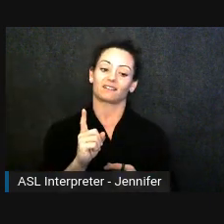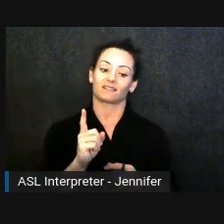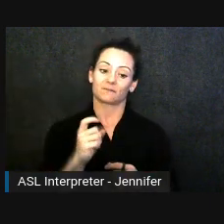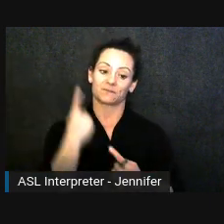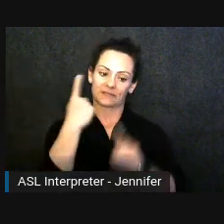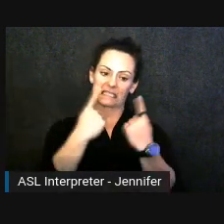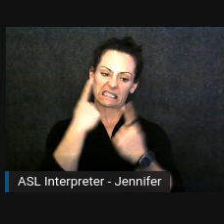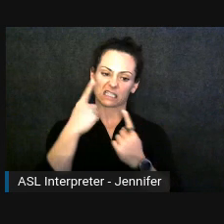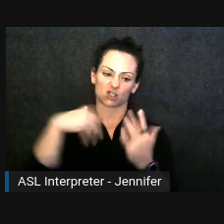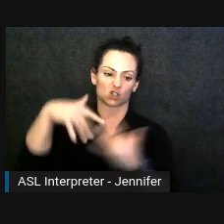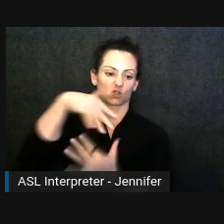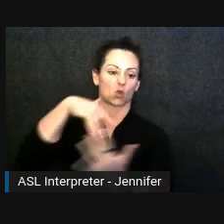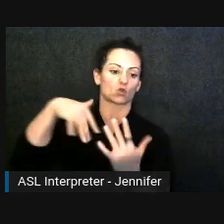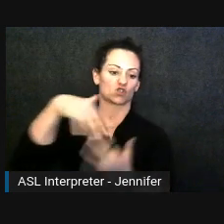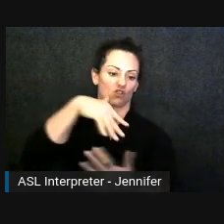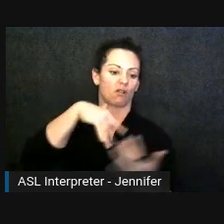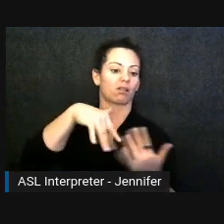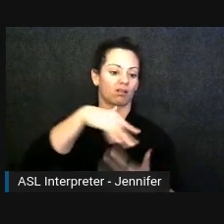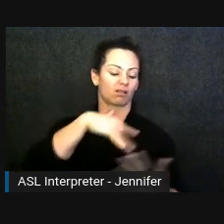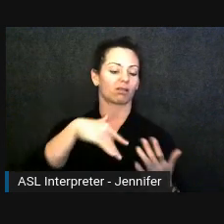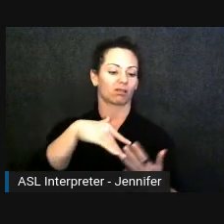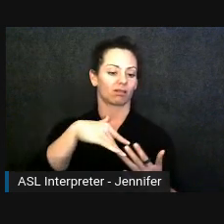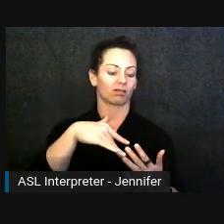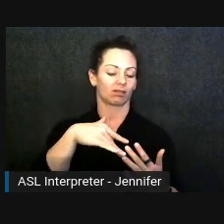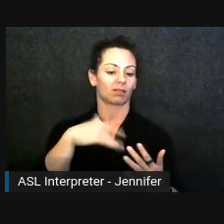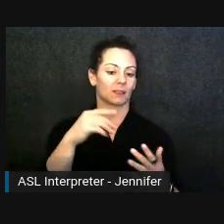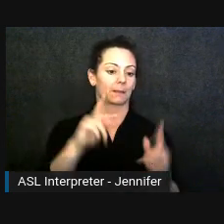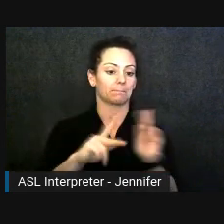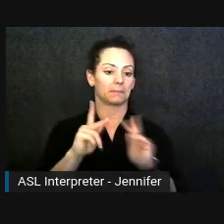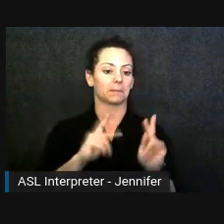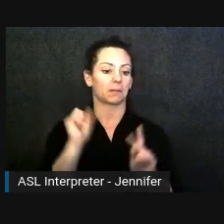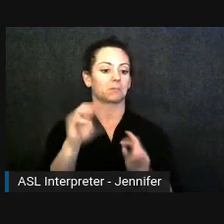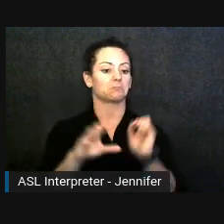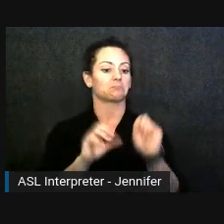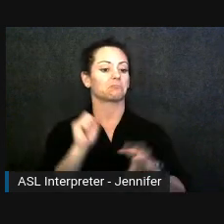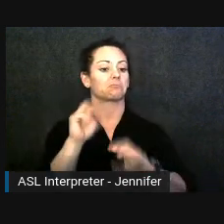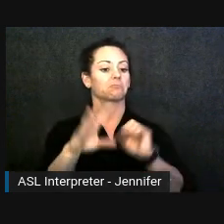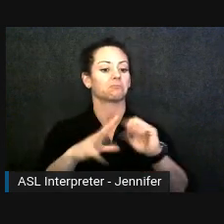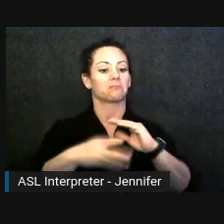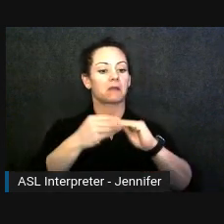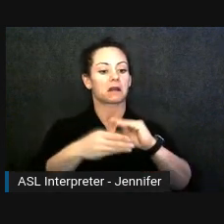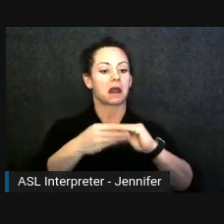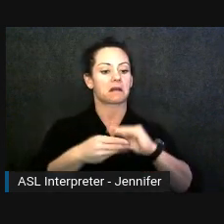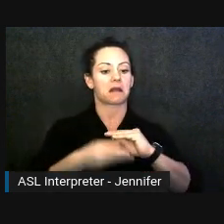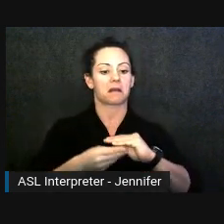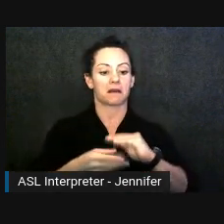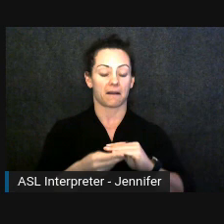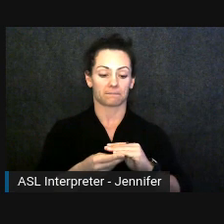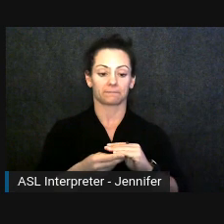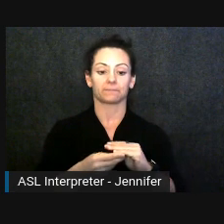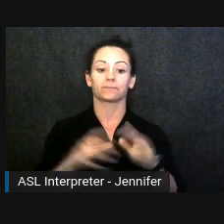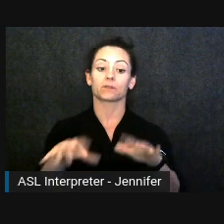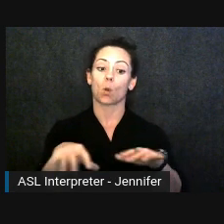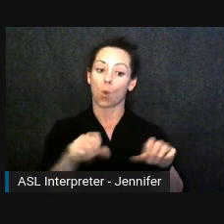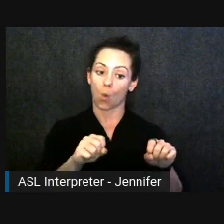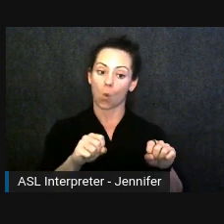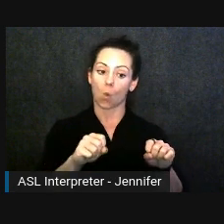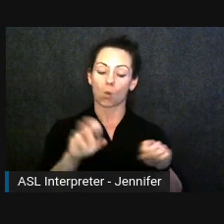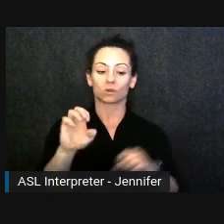It's hugely important. So much information is going back and forth. So, we have our hosting cloud, sort of our social media cloud,